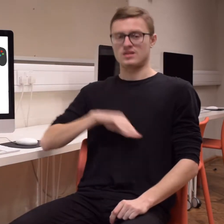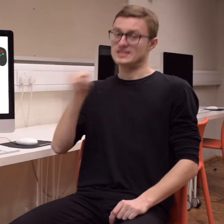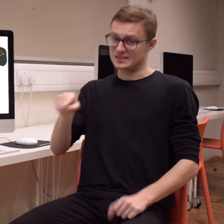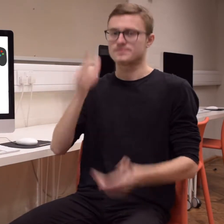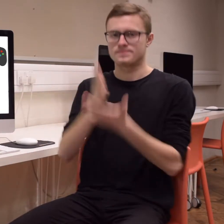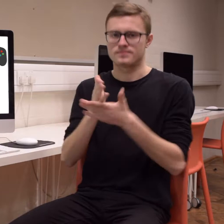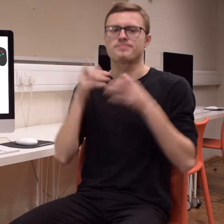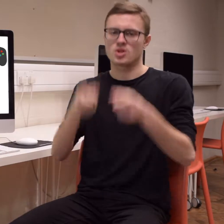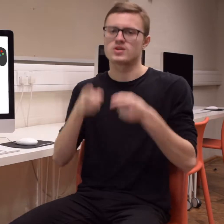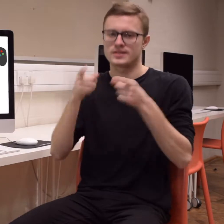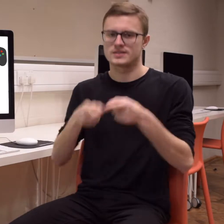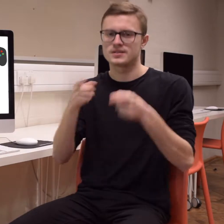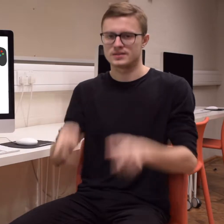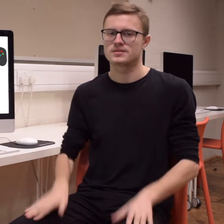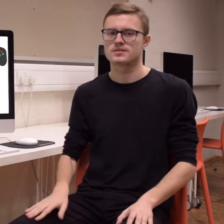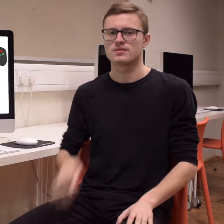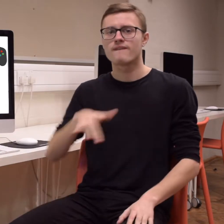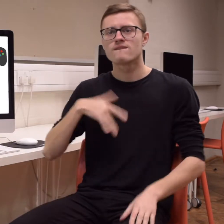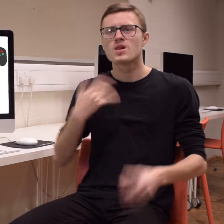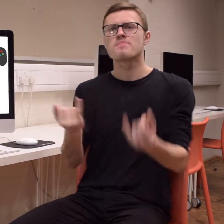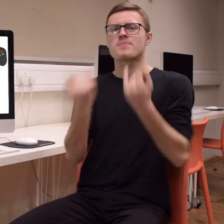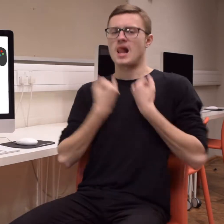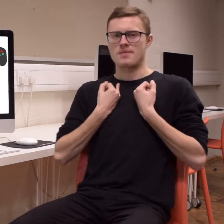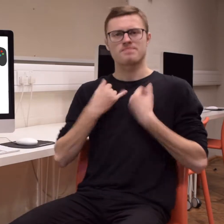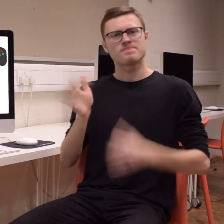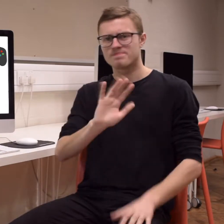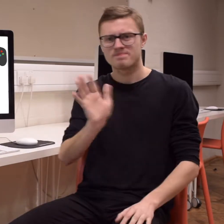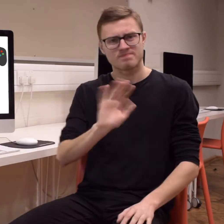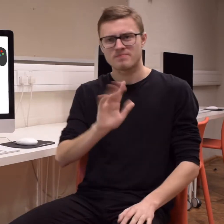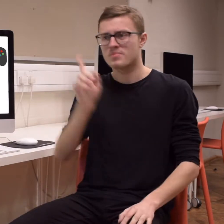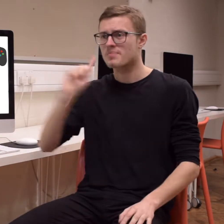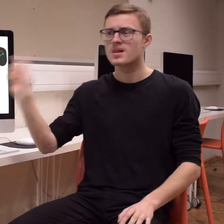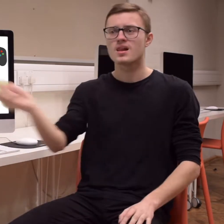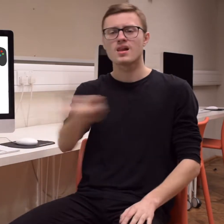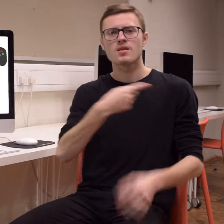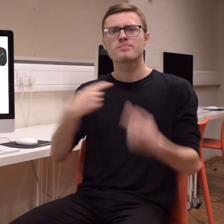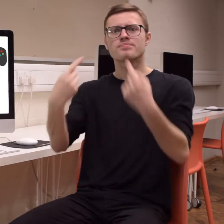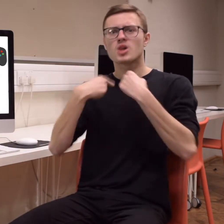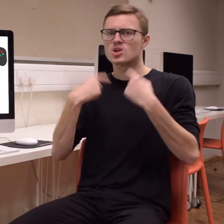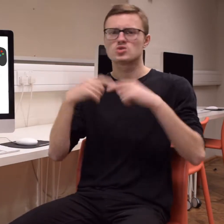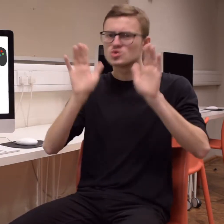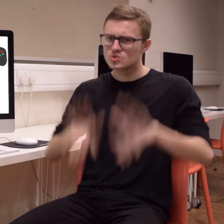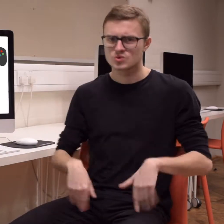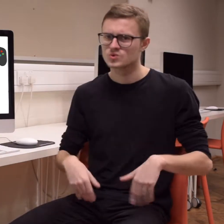bullying and you must not blame yourself. No one deserves to be treated cruelly.